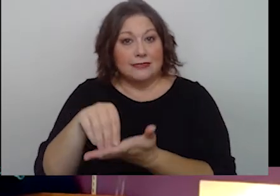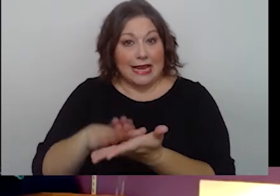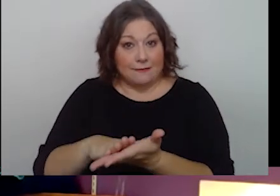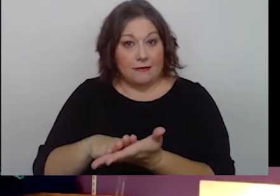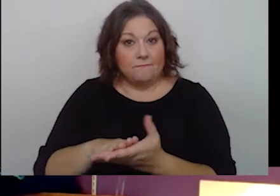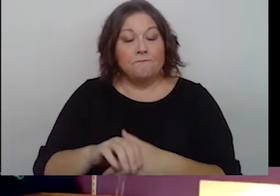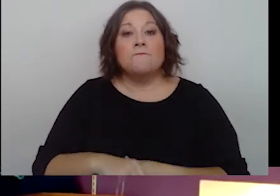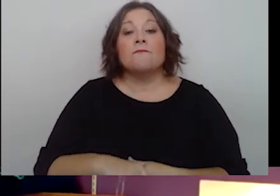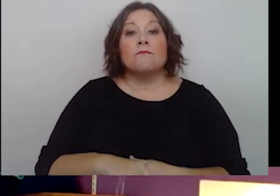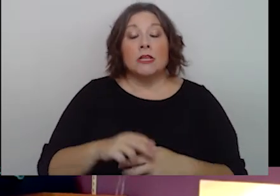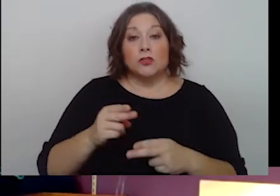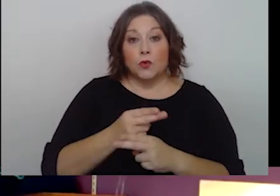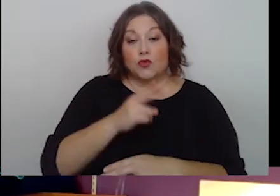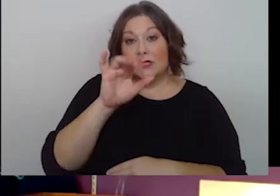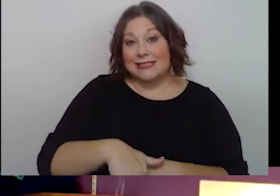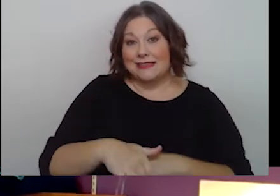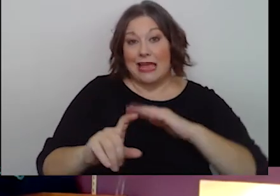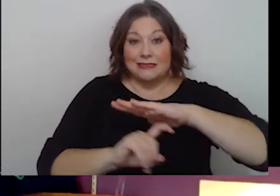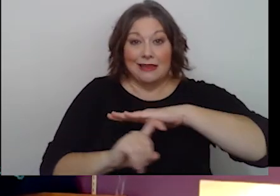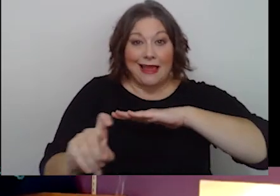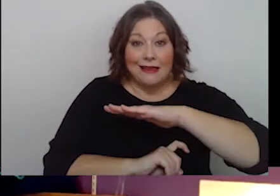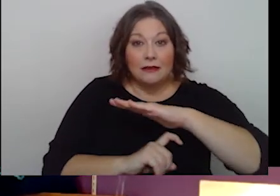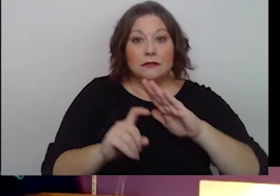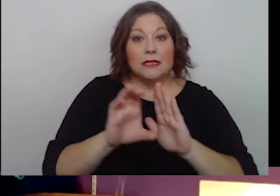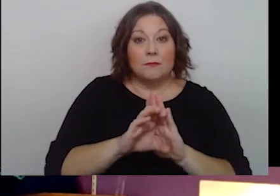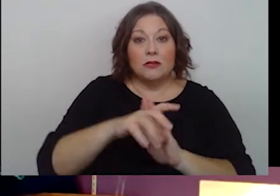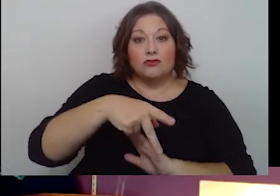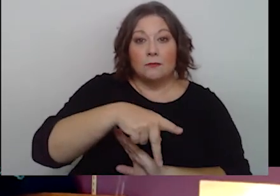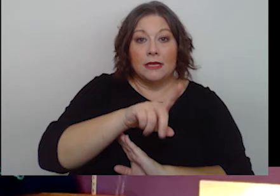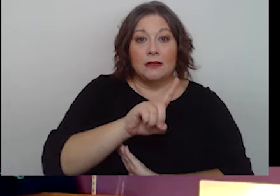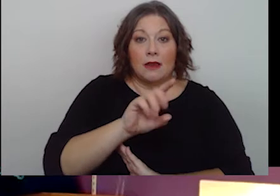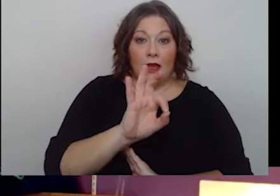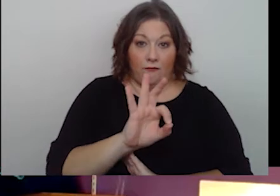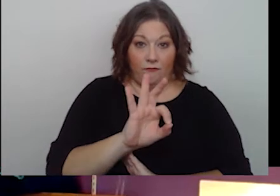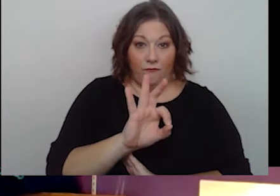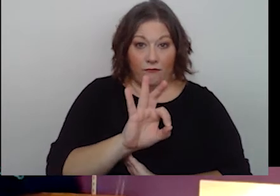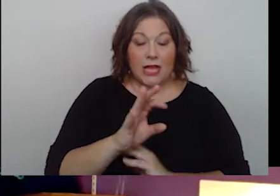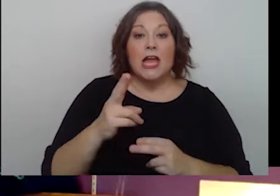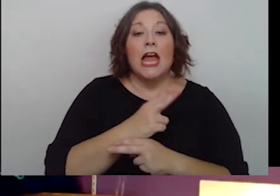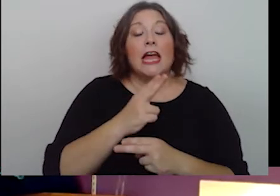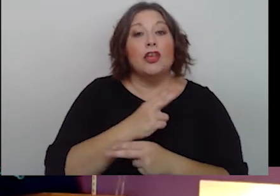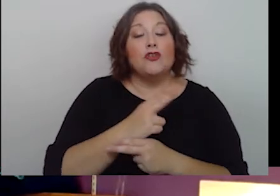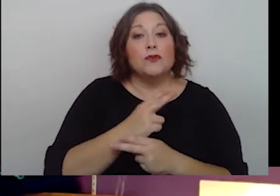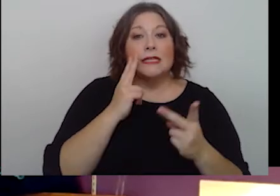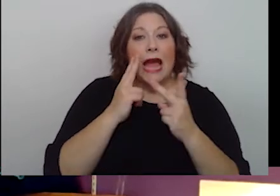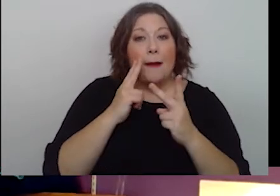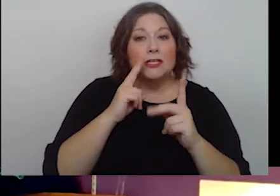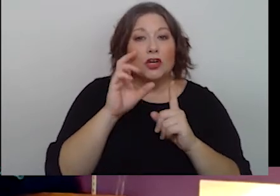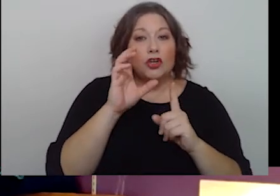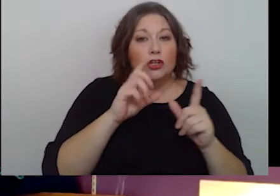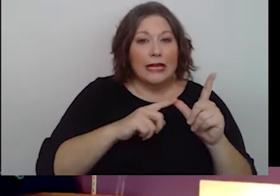the picture that's a scanned image of a page and uses optical character recognition programs to